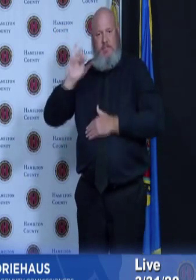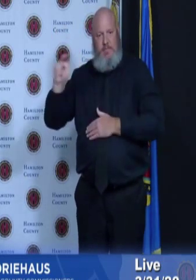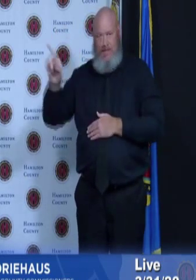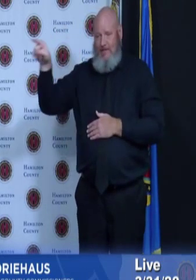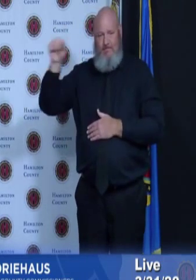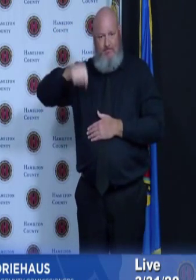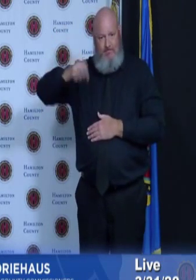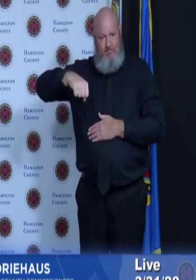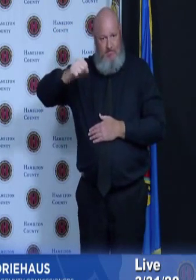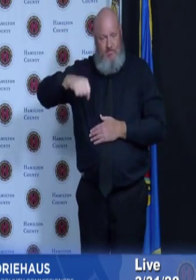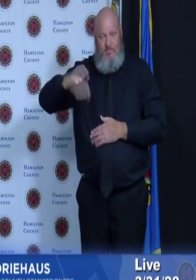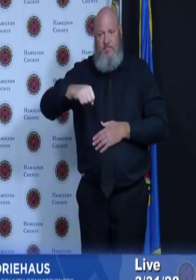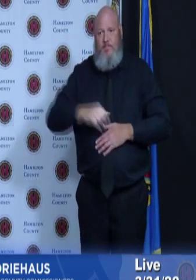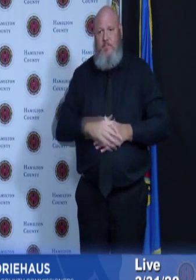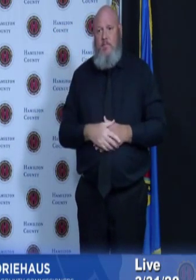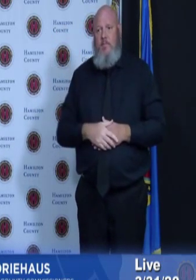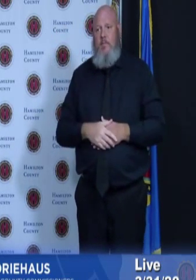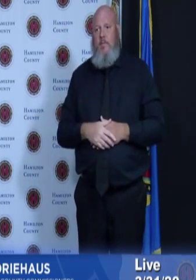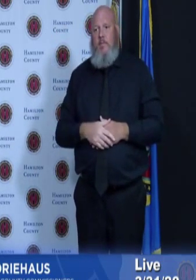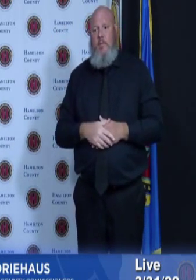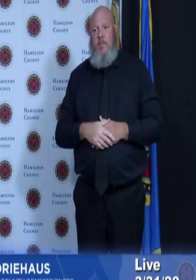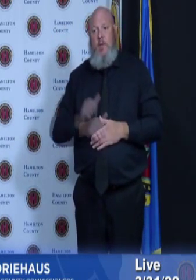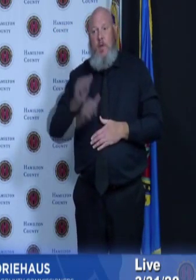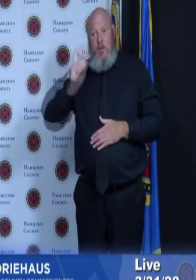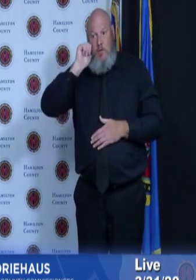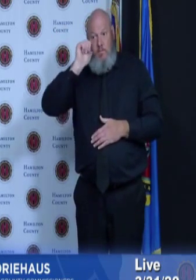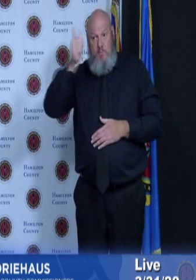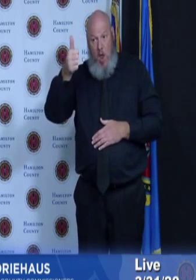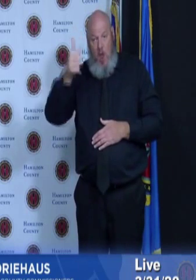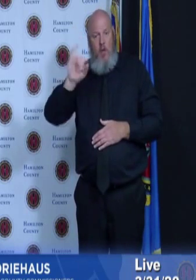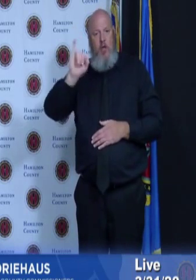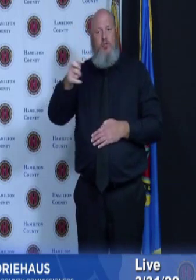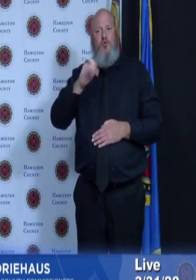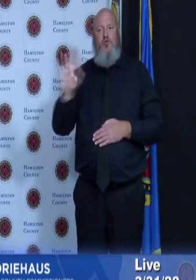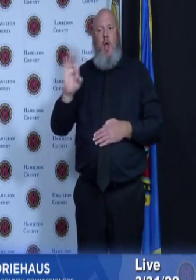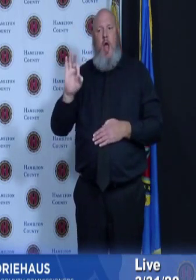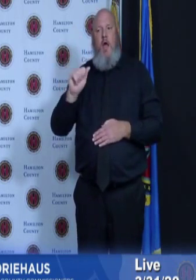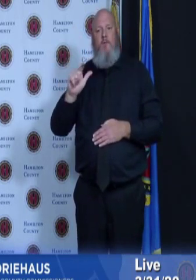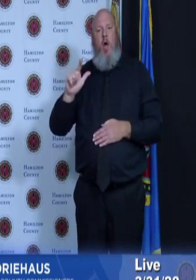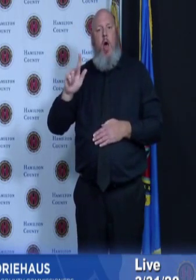to elaborate a little bit on that tomorrow as to what he's hearing from the